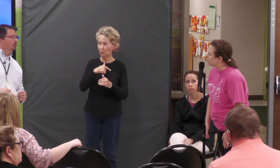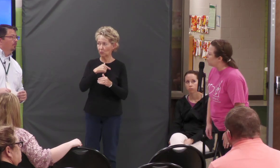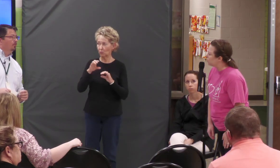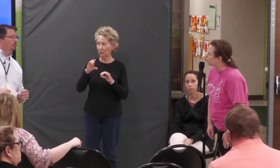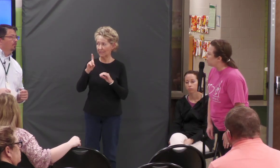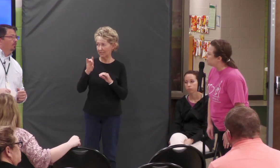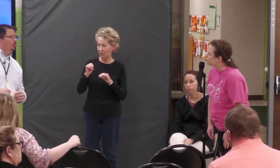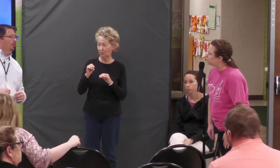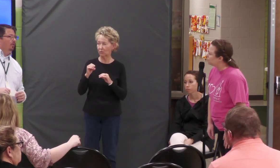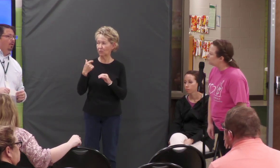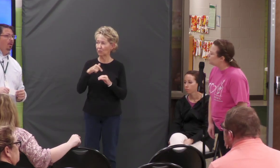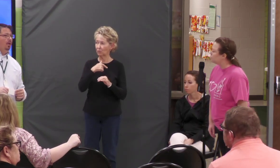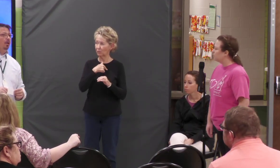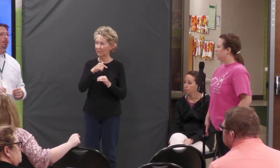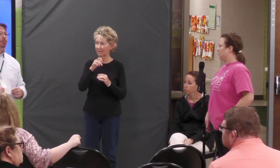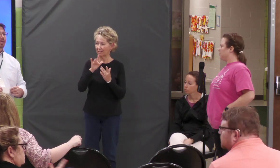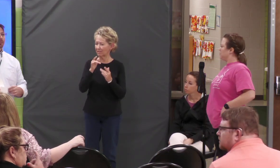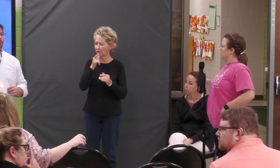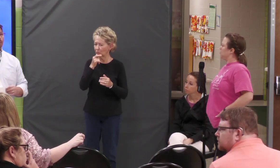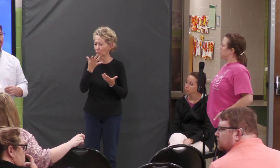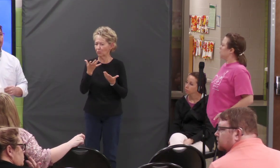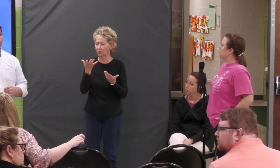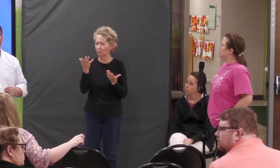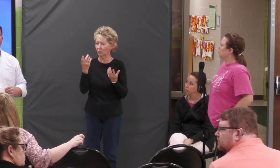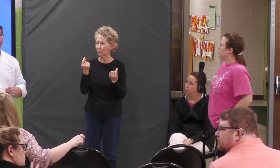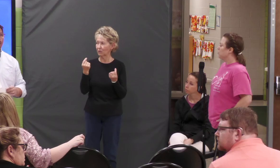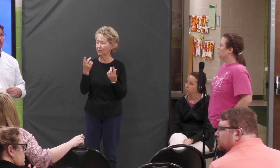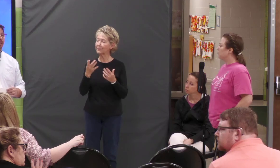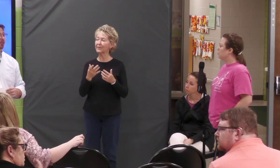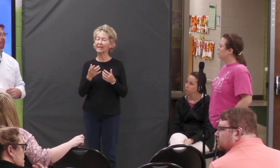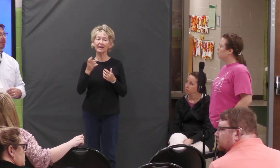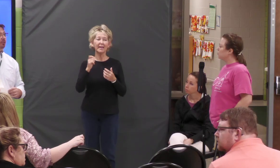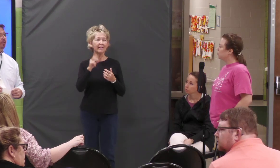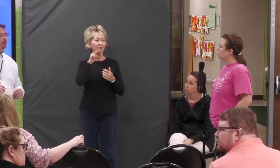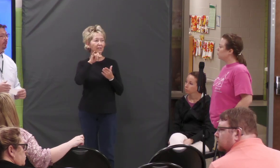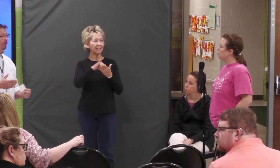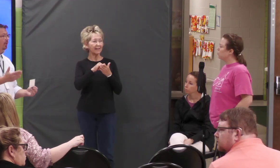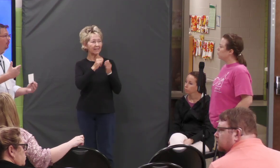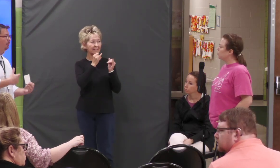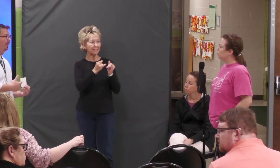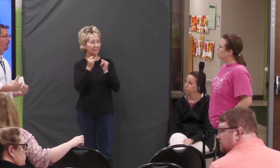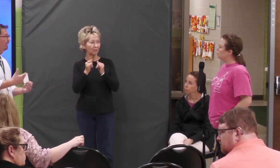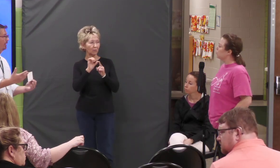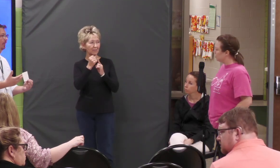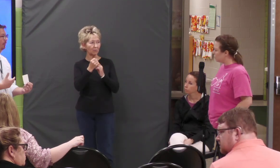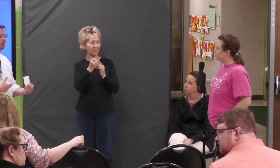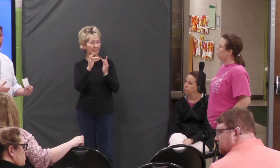could that look like um that's probably would have look at it individually so I can all me I can help